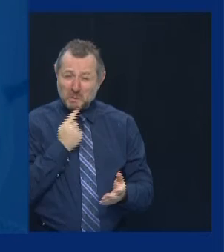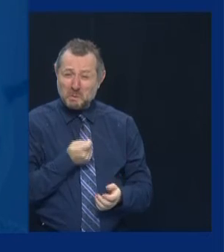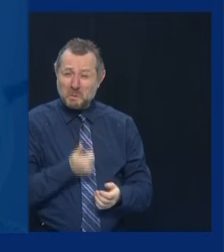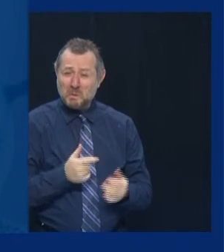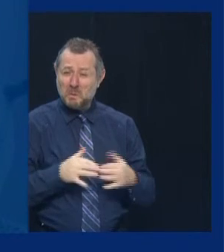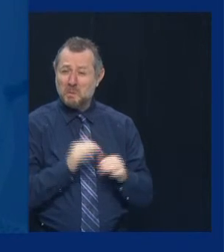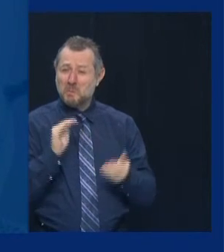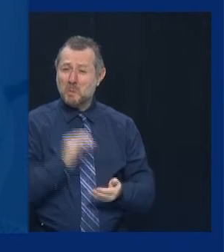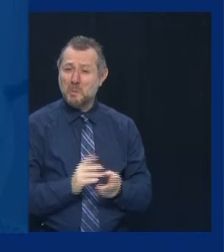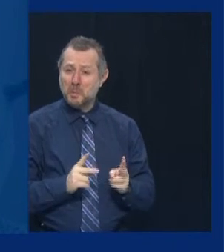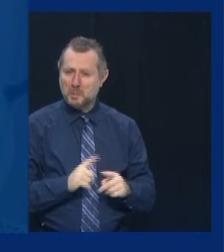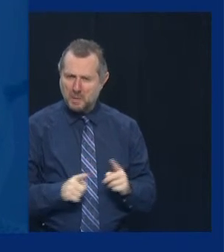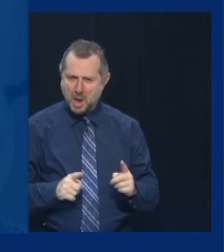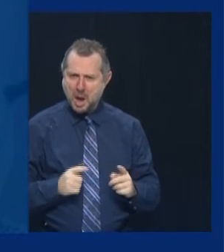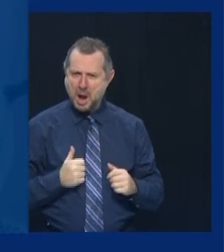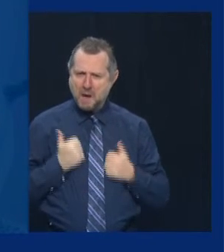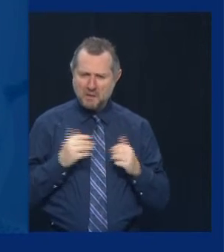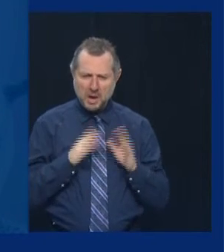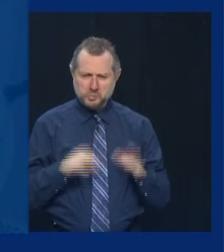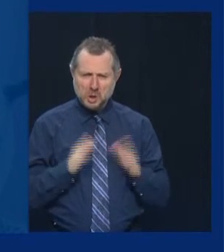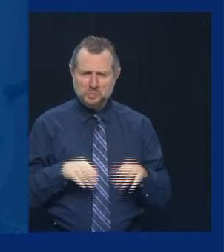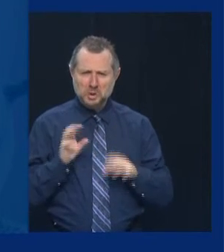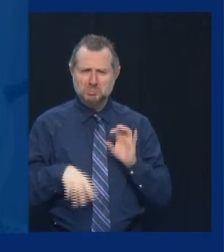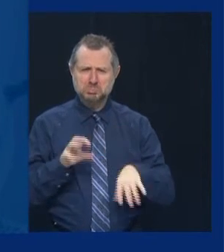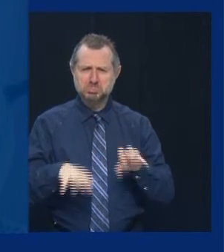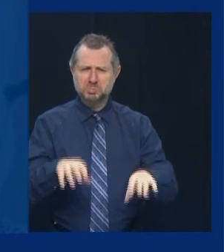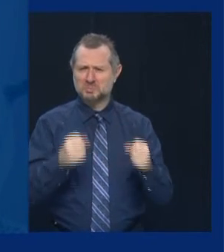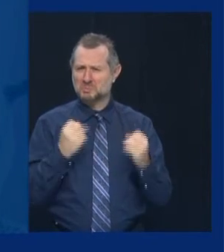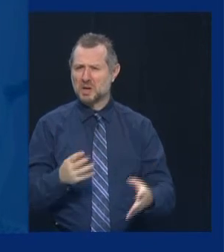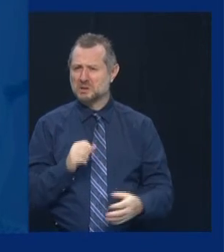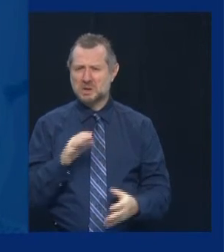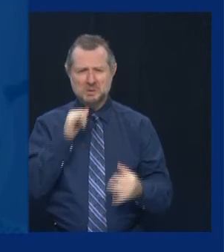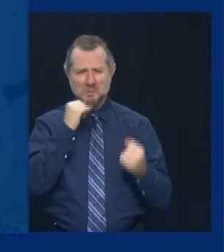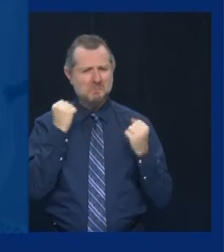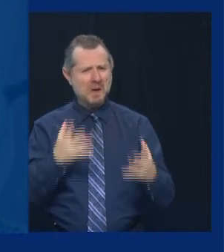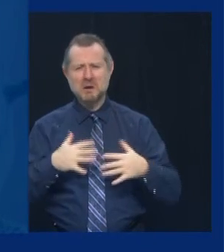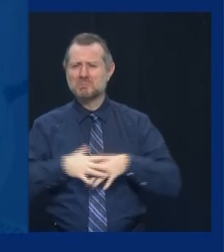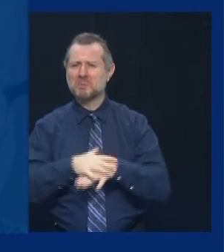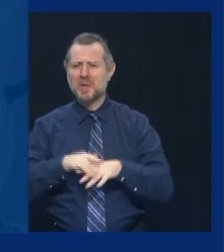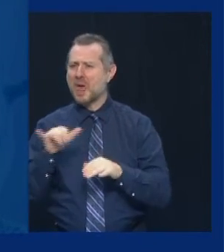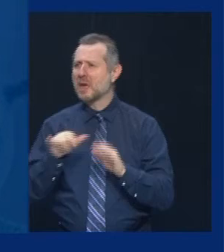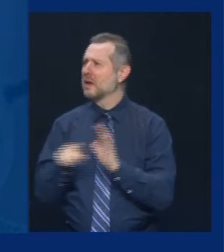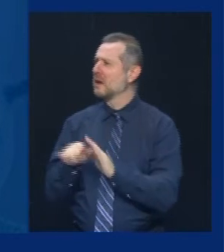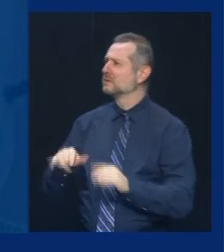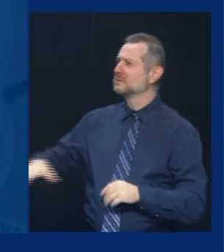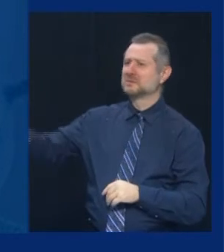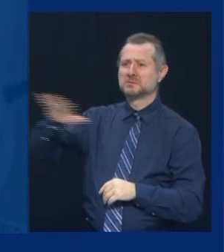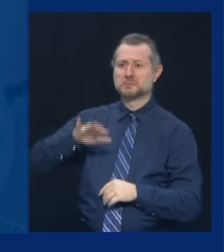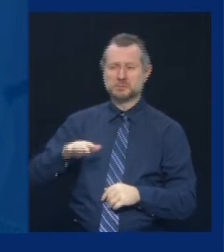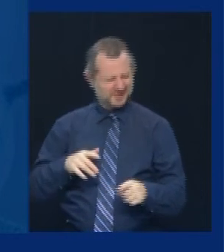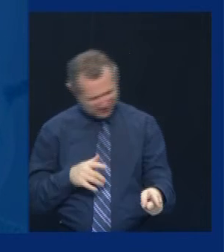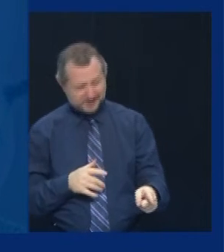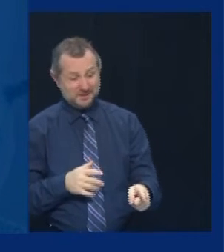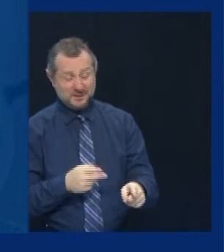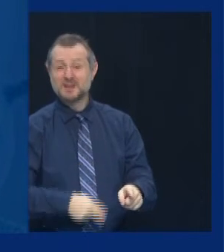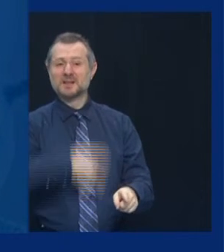BROOKLYN, THOSE ARE WITH NEW YORK CITY, STATEN ISLAND IS MORE OF A RESIDENTIAL COMMUNITY.